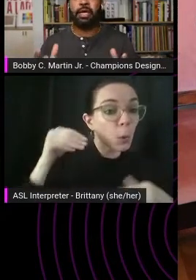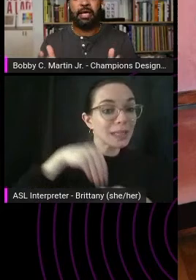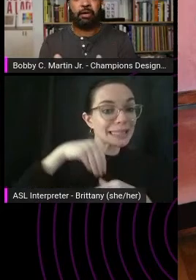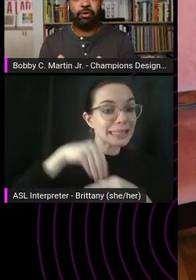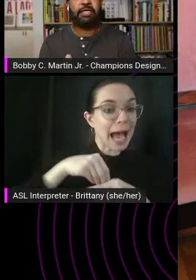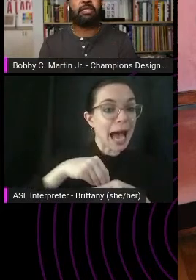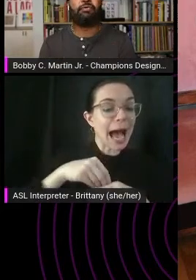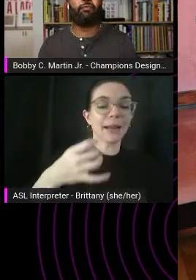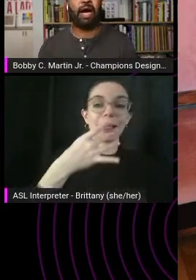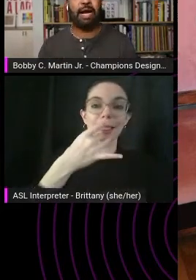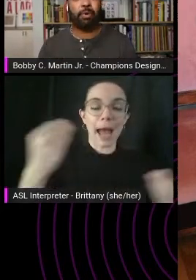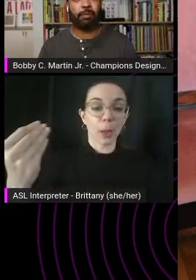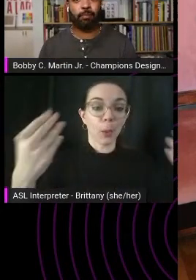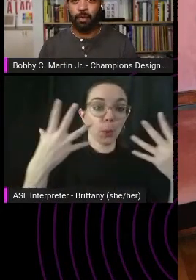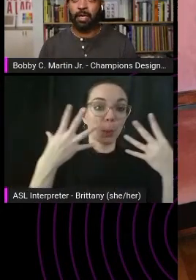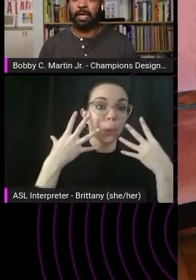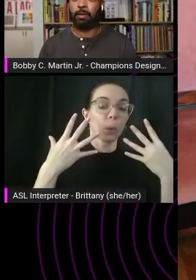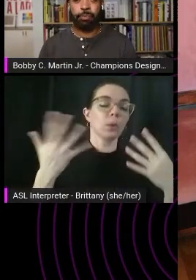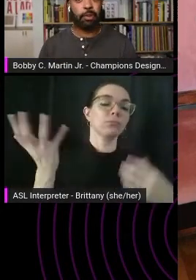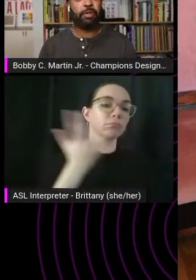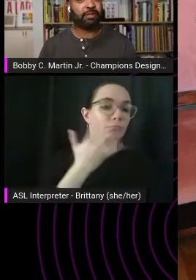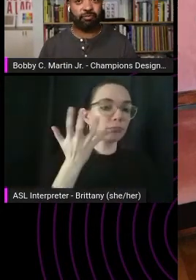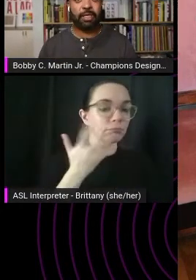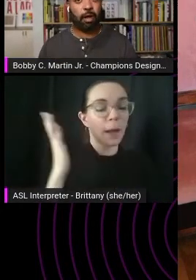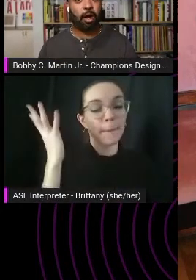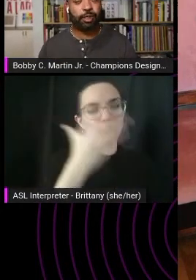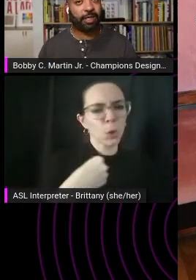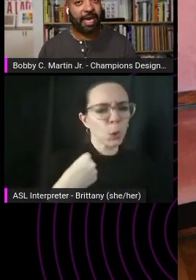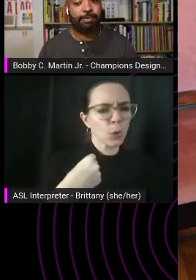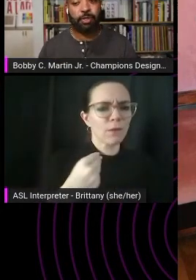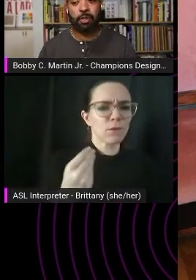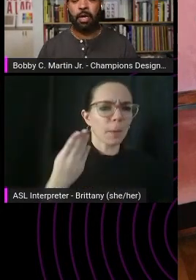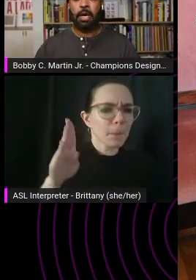it creates this vibrant blue that's really hard to capture.